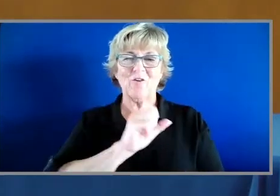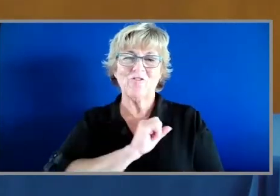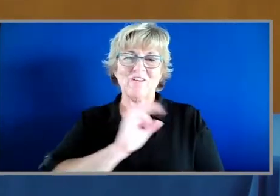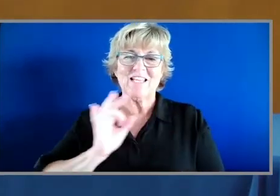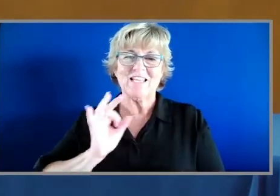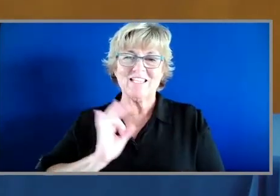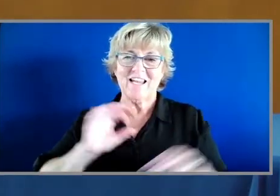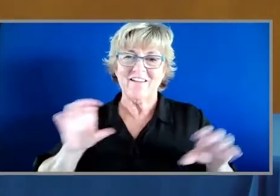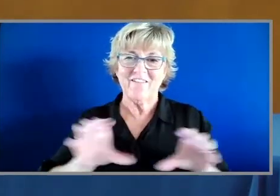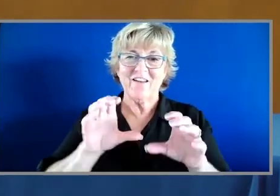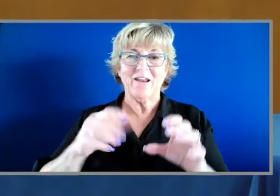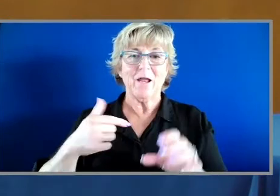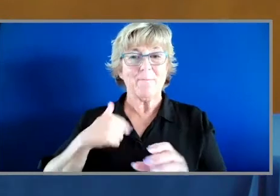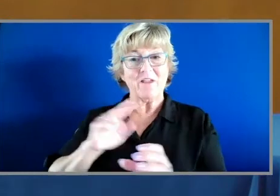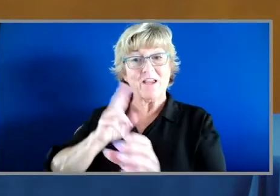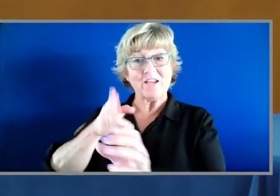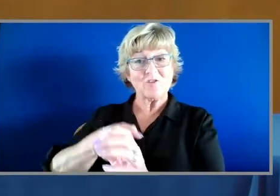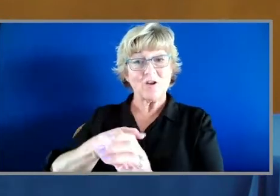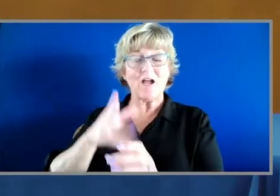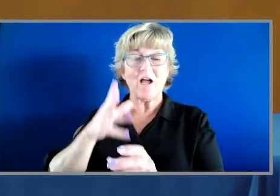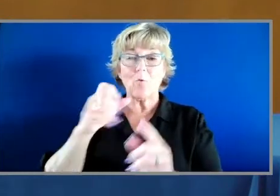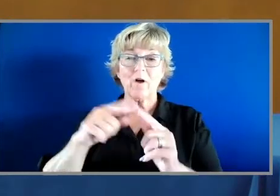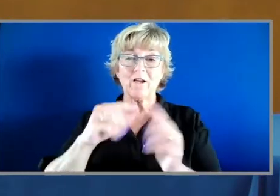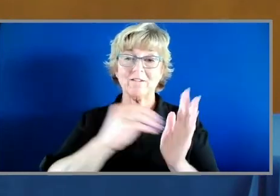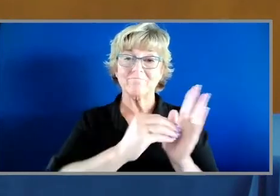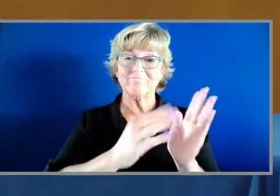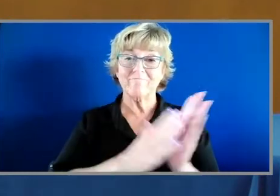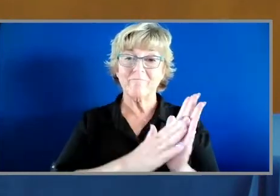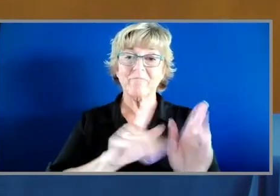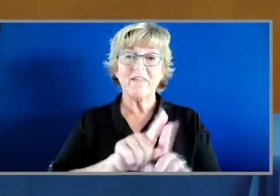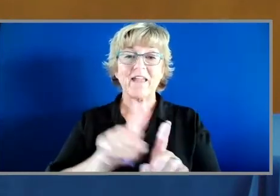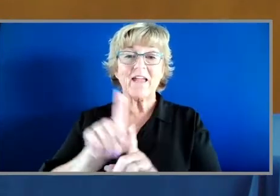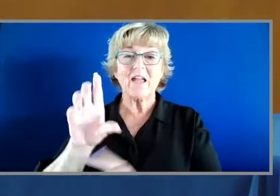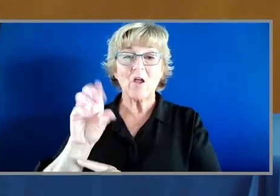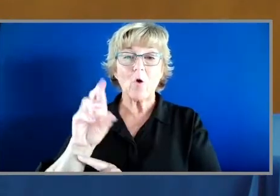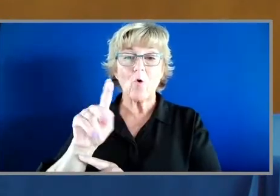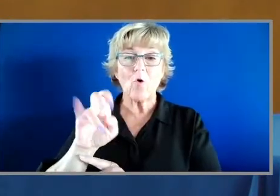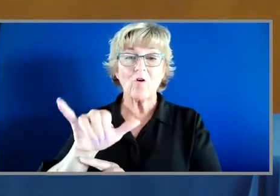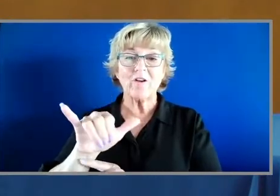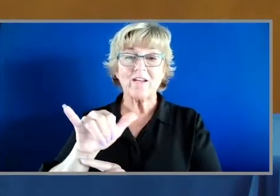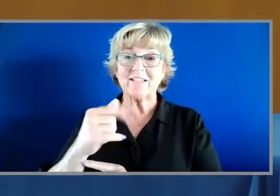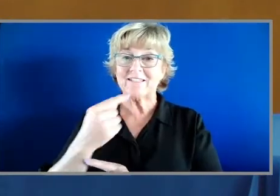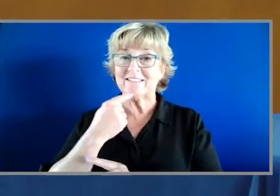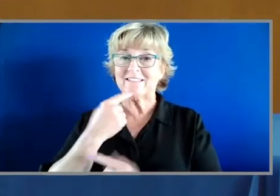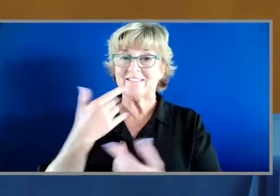Studio: for allowing me to join you this evening, I would just note that as Courtney said that I see familiar faces in the